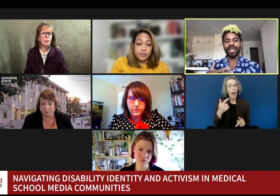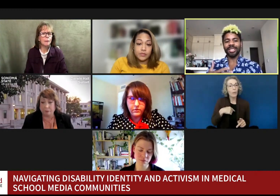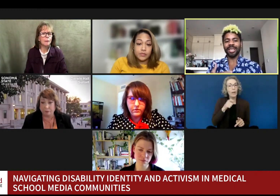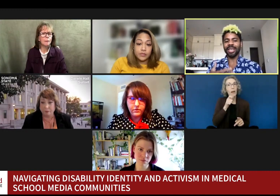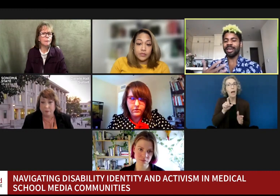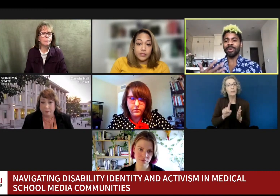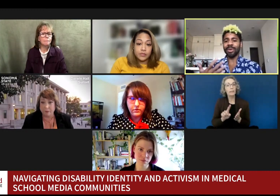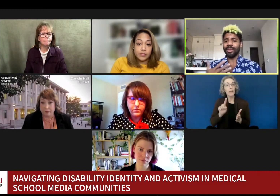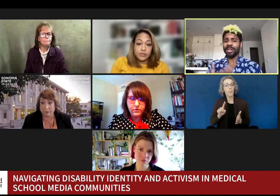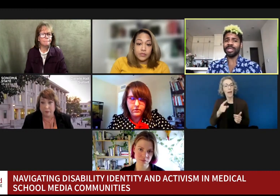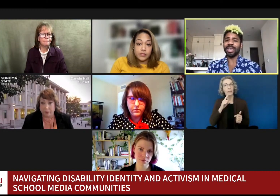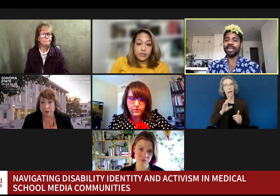And say like, hey, maybe I made a mistake.